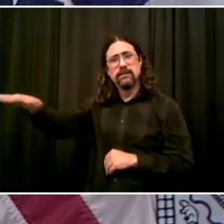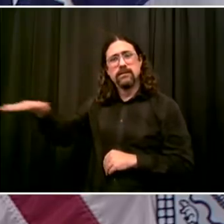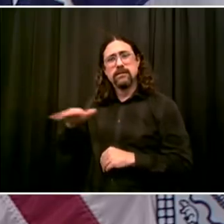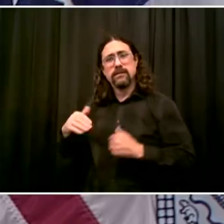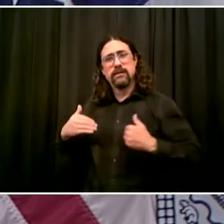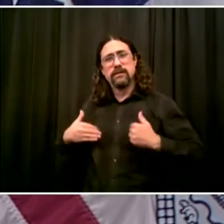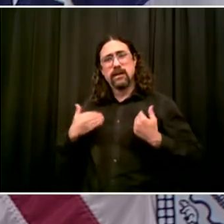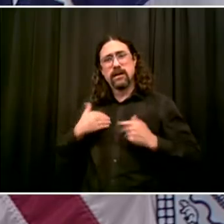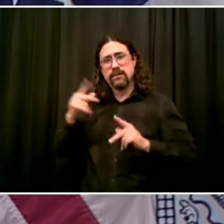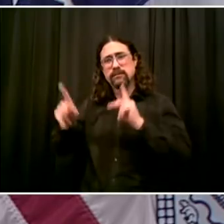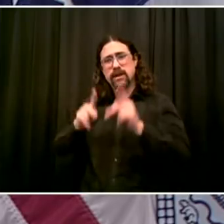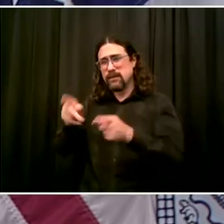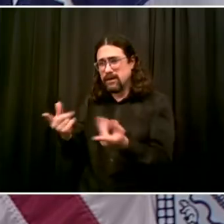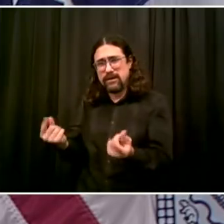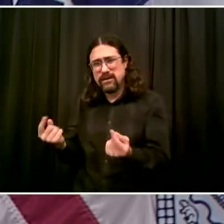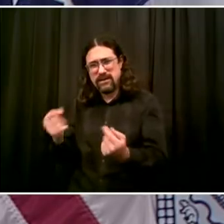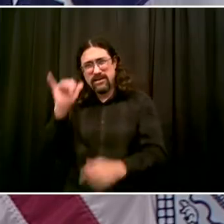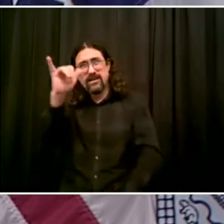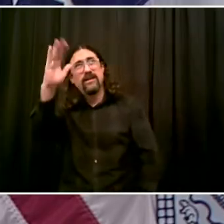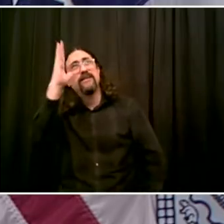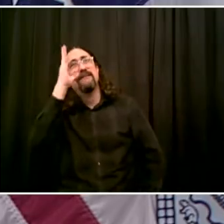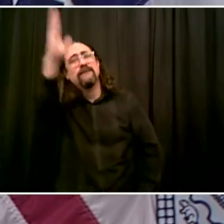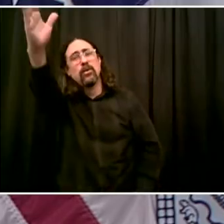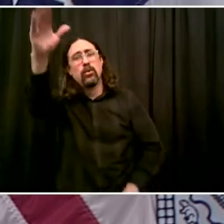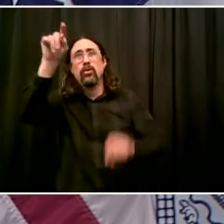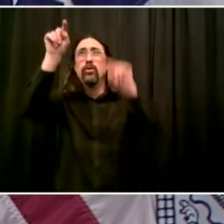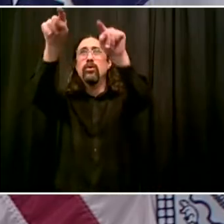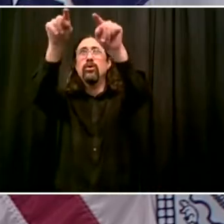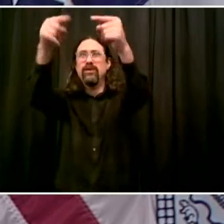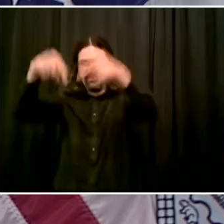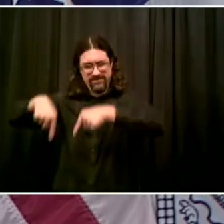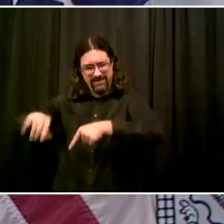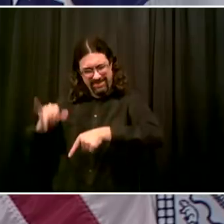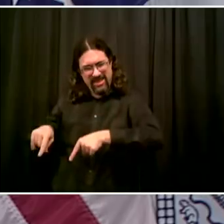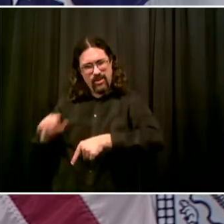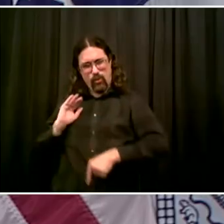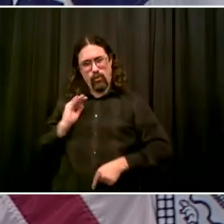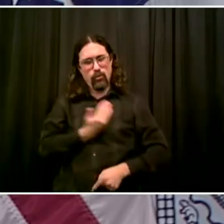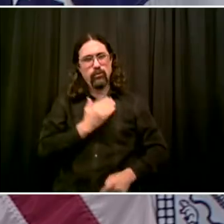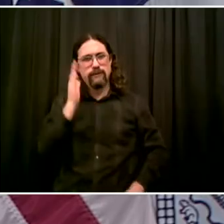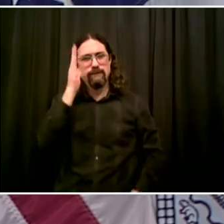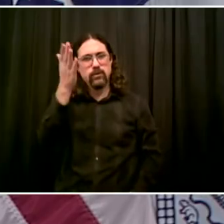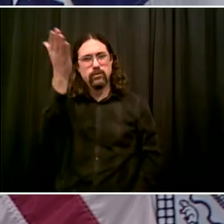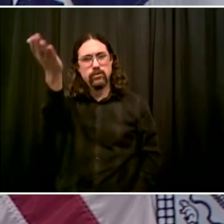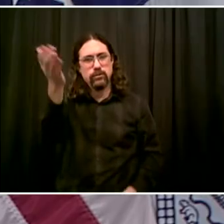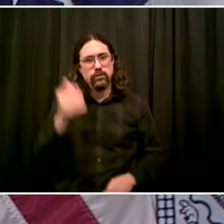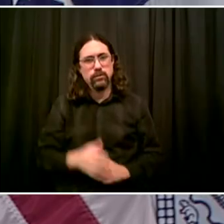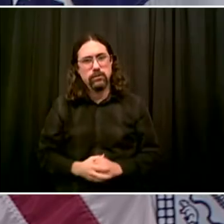THS ICTYI AND WE HAVE TO BE TERHE FOR THEM NOW.